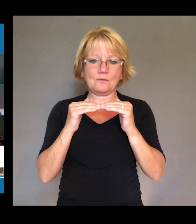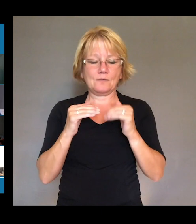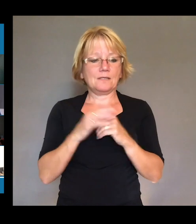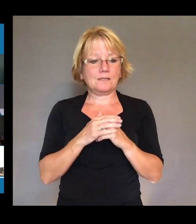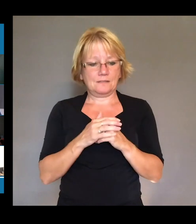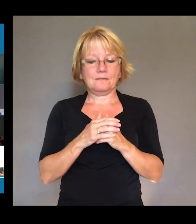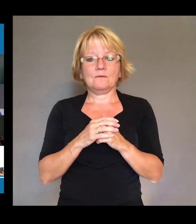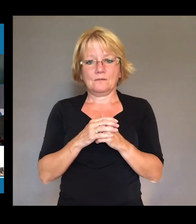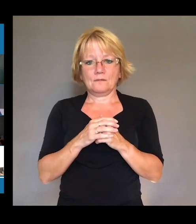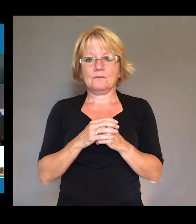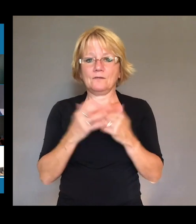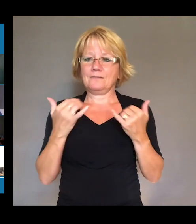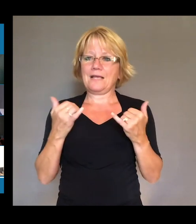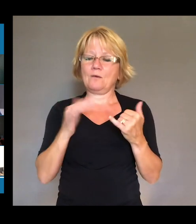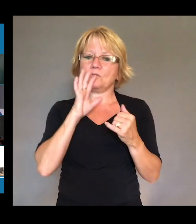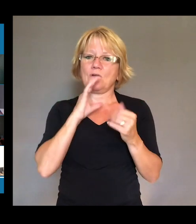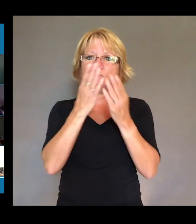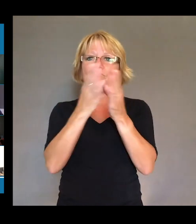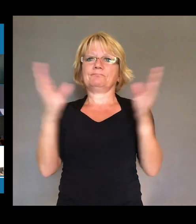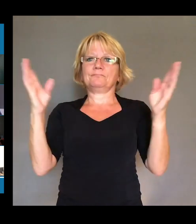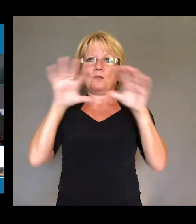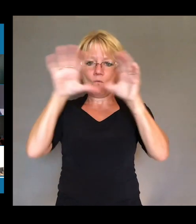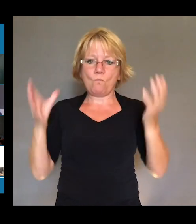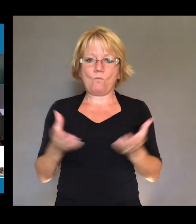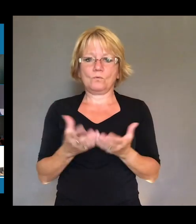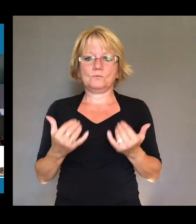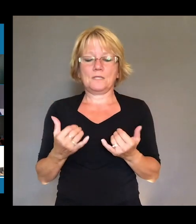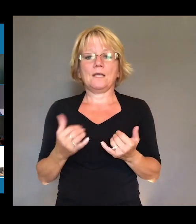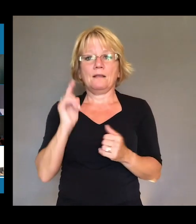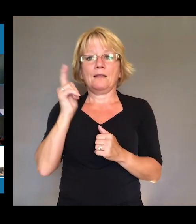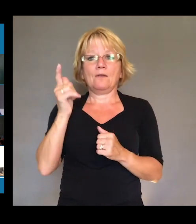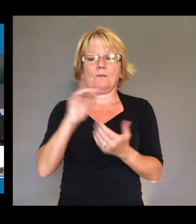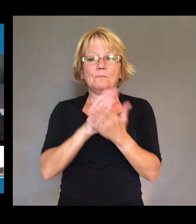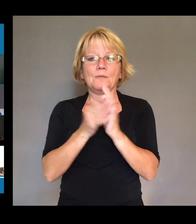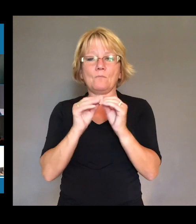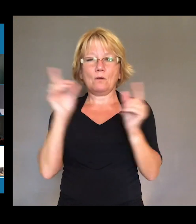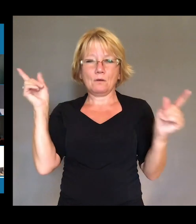As you can see, we were talking very holistic and very broad today, but in the future, we're gonna get,